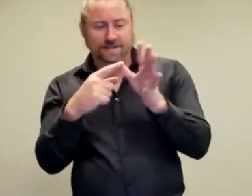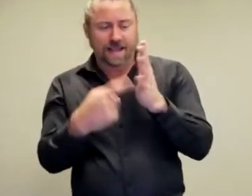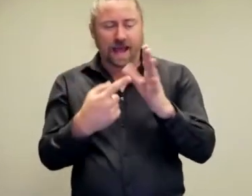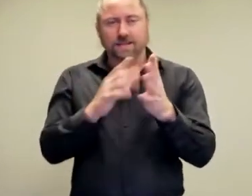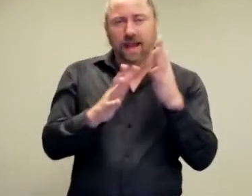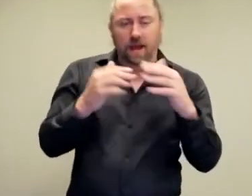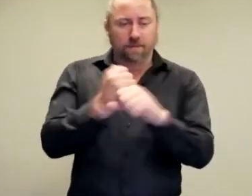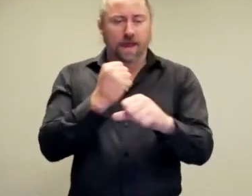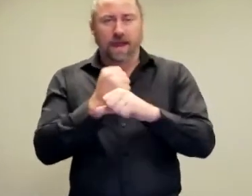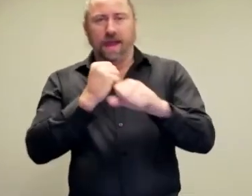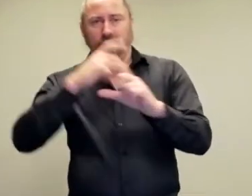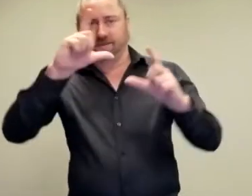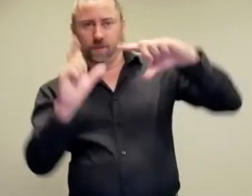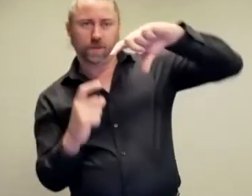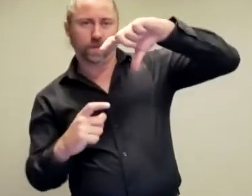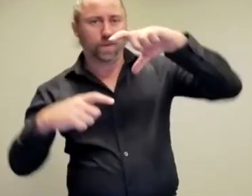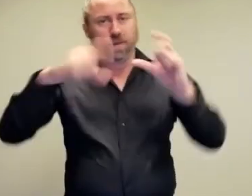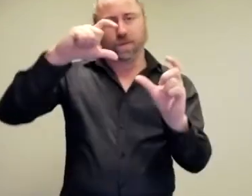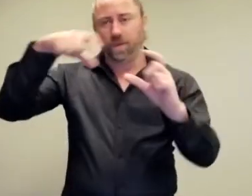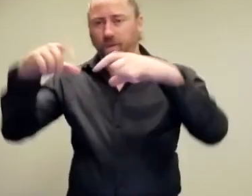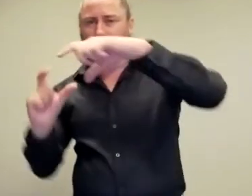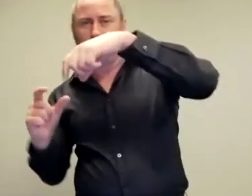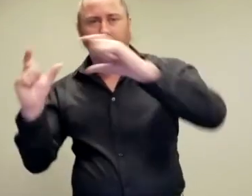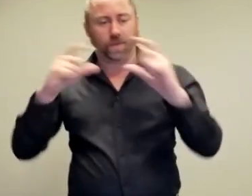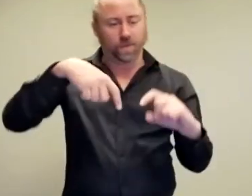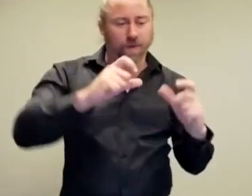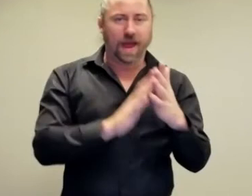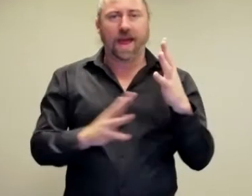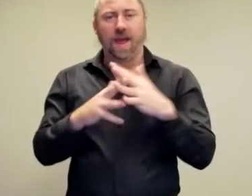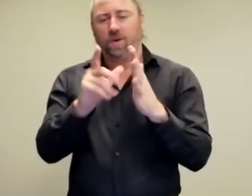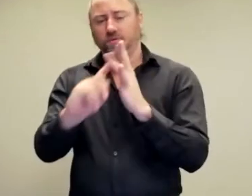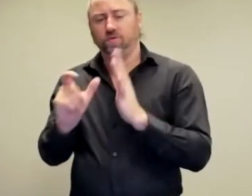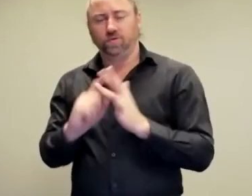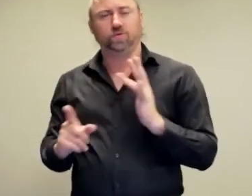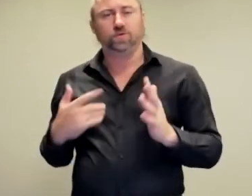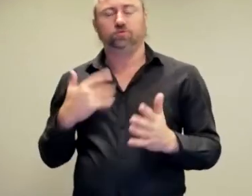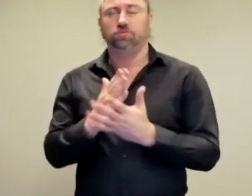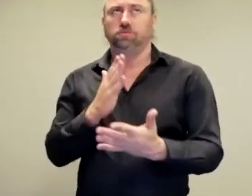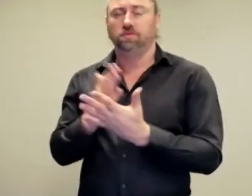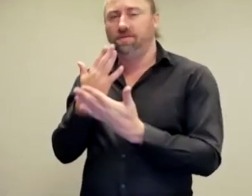making these spinning discs rotate and so I’m eternally indebted to him